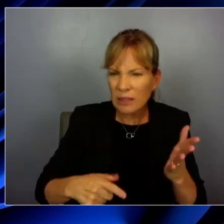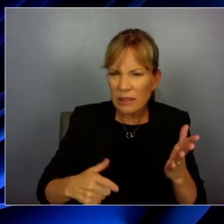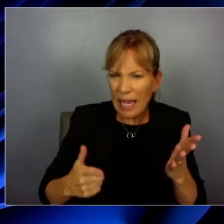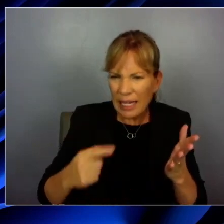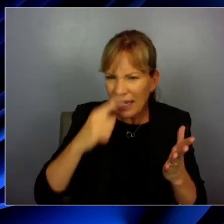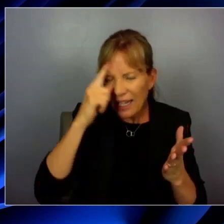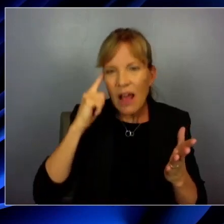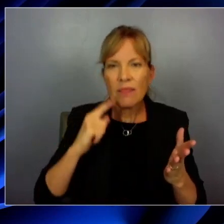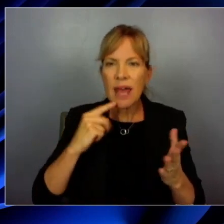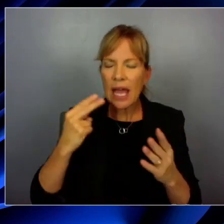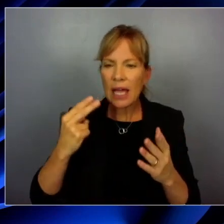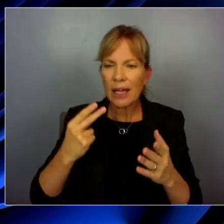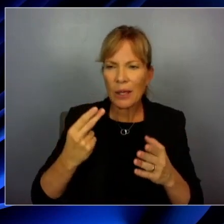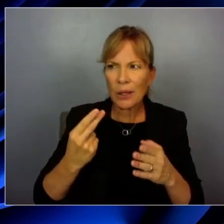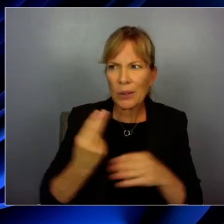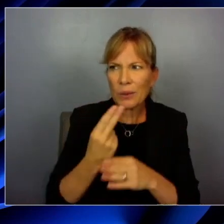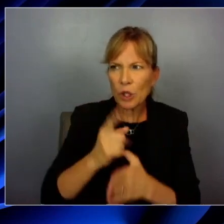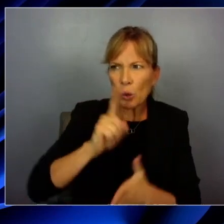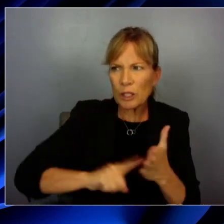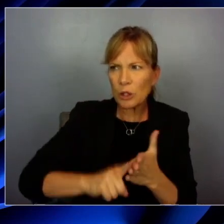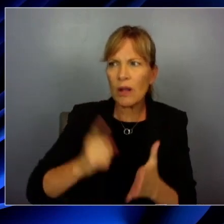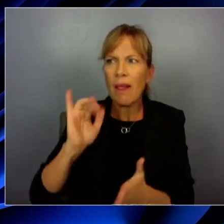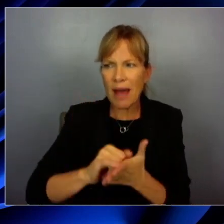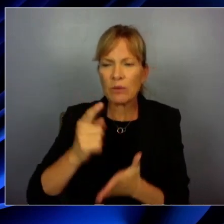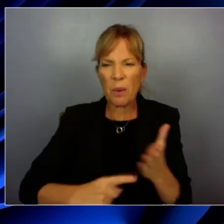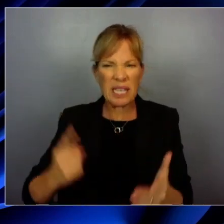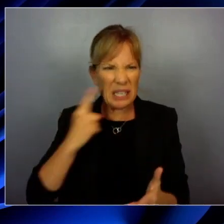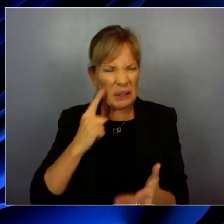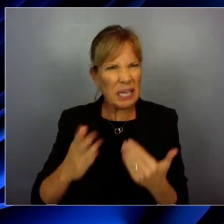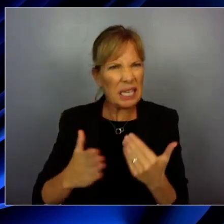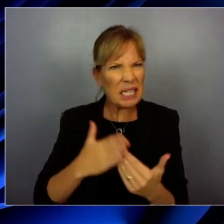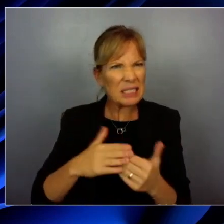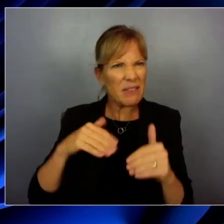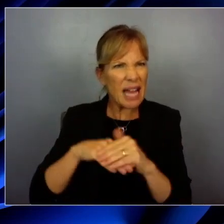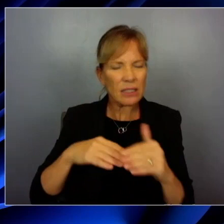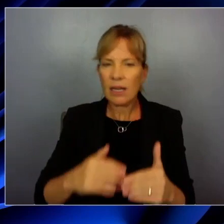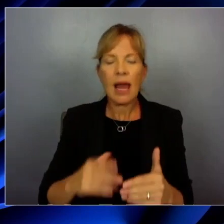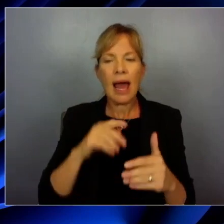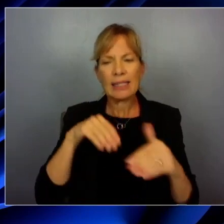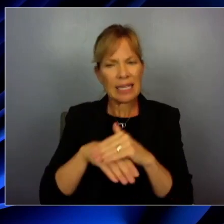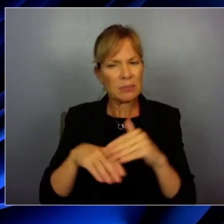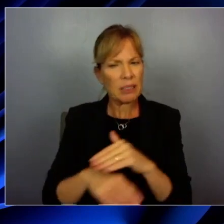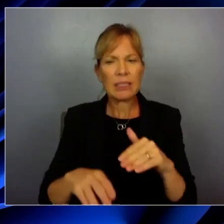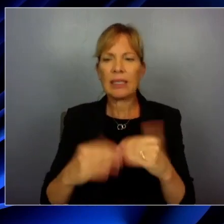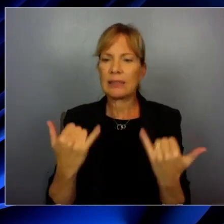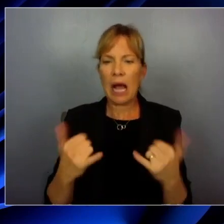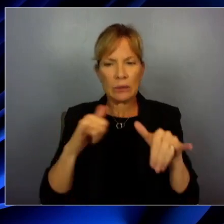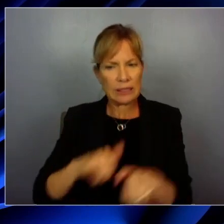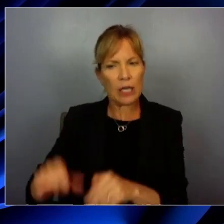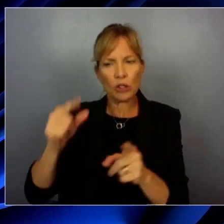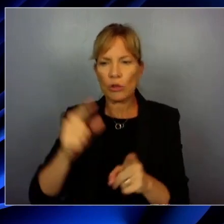That's what we would hear back and accessibility is now the standard term. It's now got a person icon instead